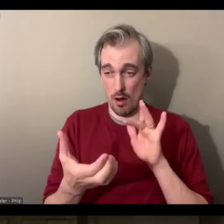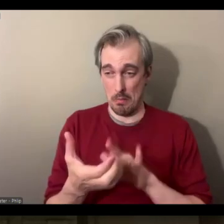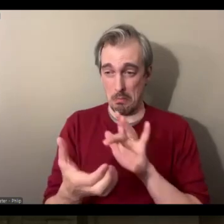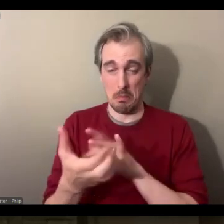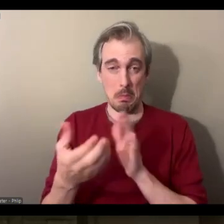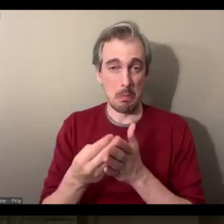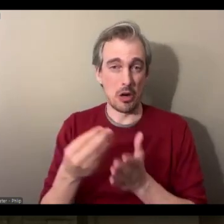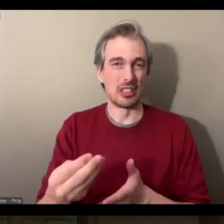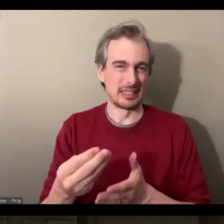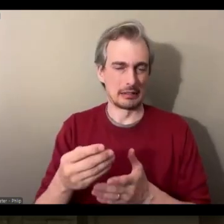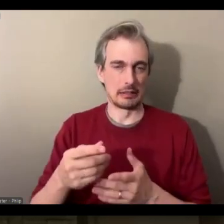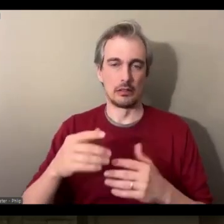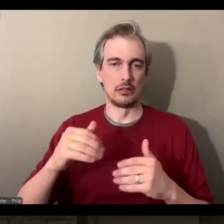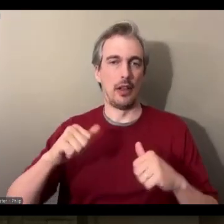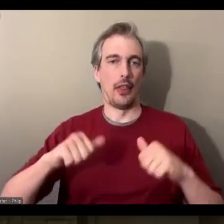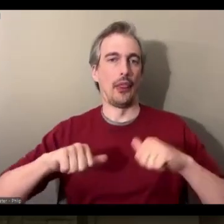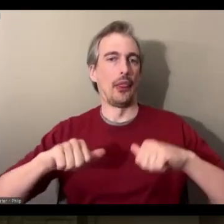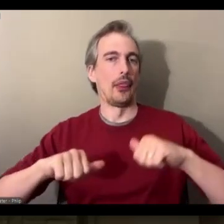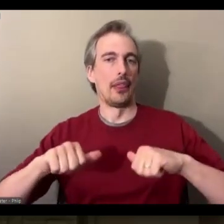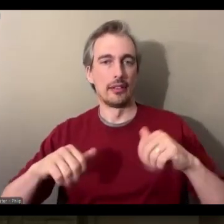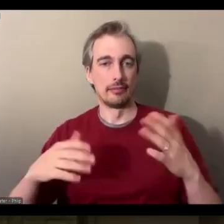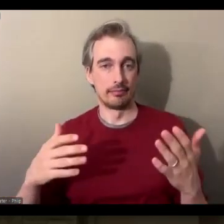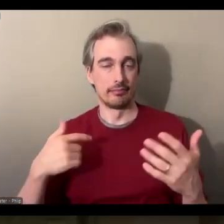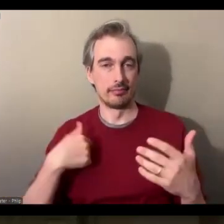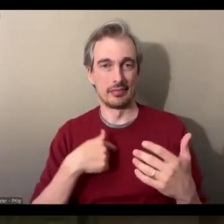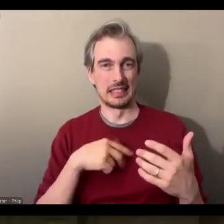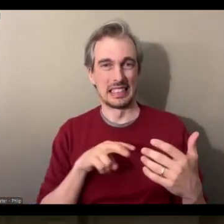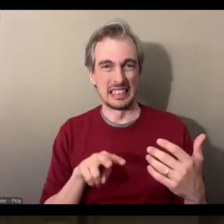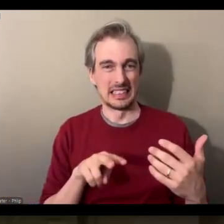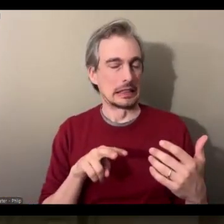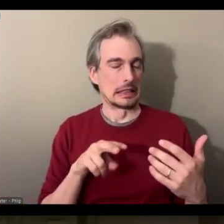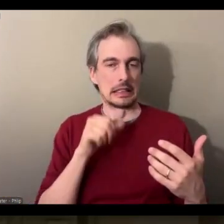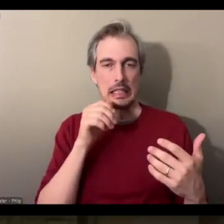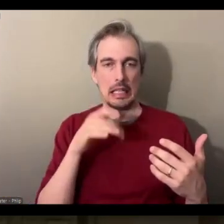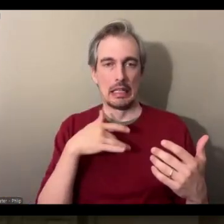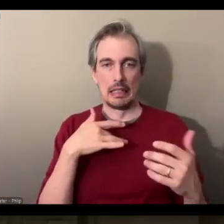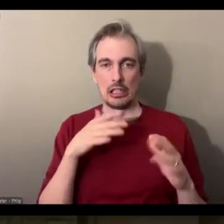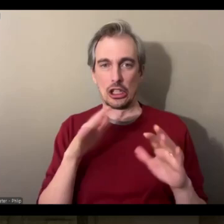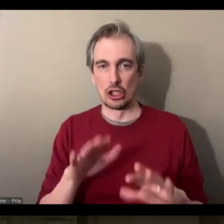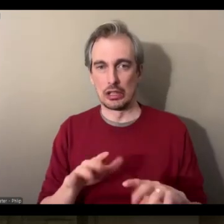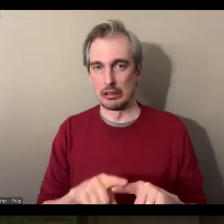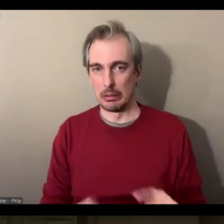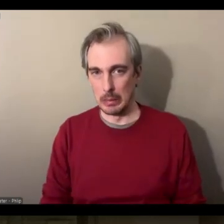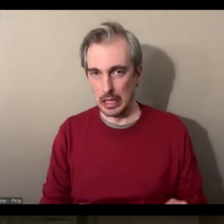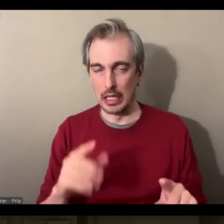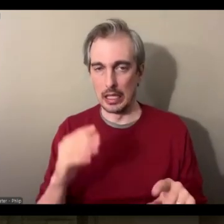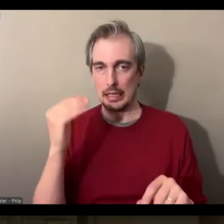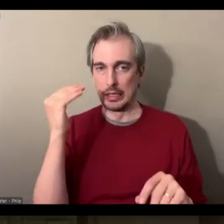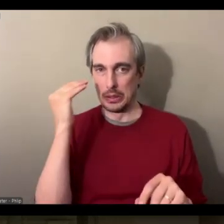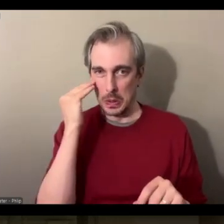not feel great about it. But we knew that... You know... They could do it. Similarly, this is one